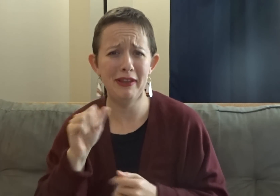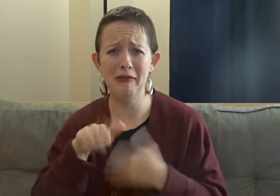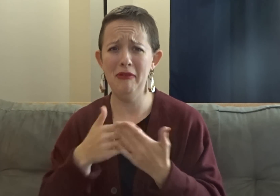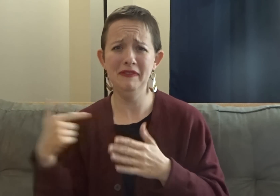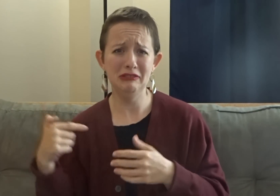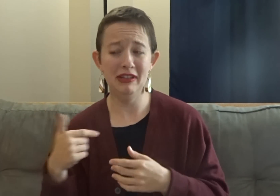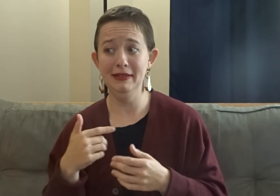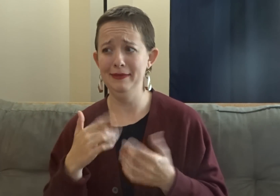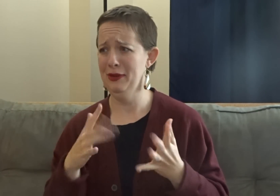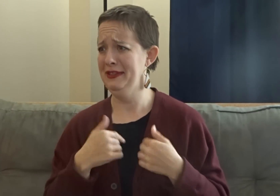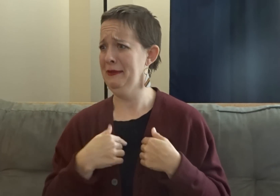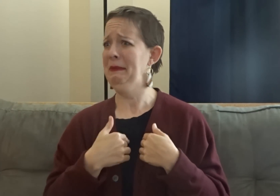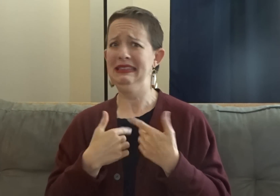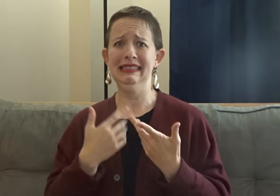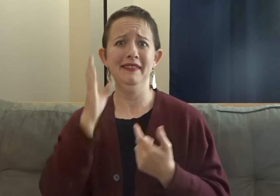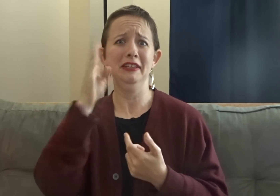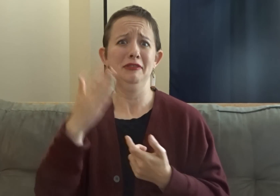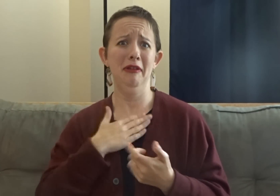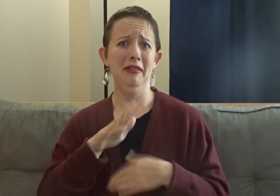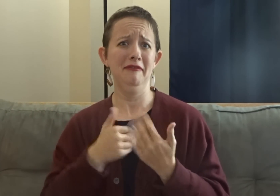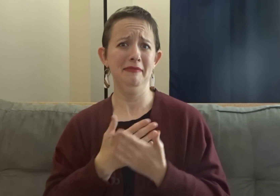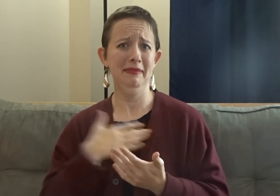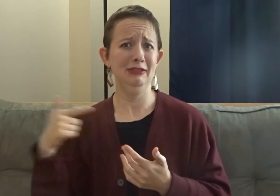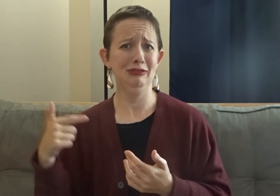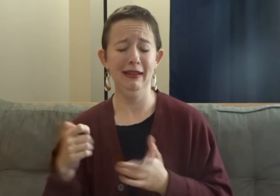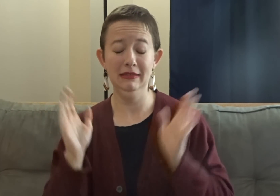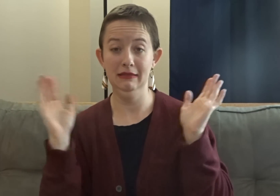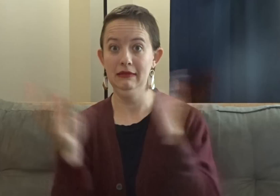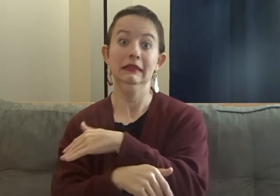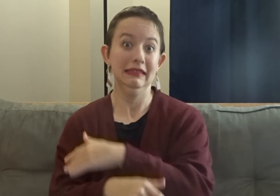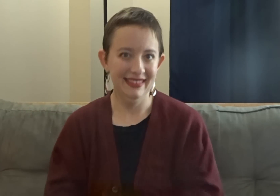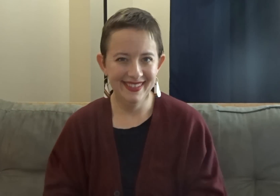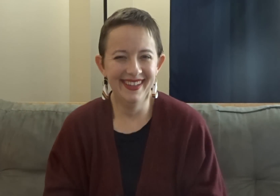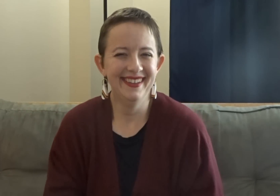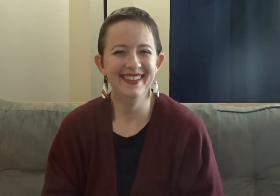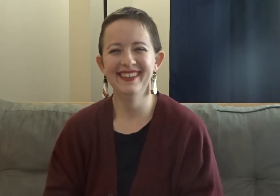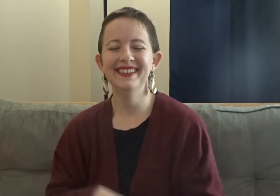I'm nervous for Jenna taking all their shots. I'm nervous for me and all my future shots, ugh!